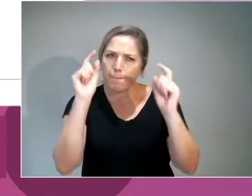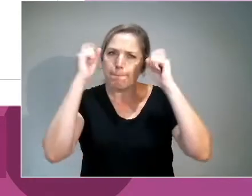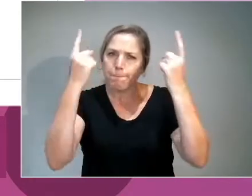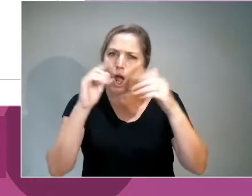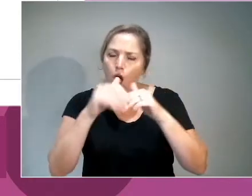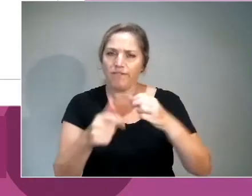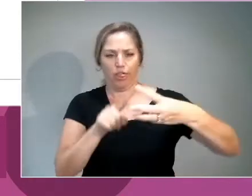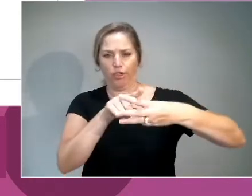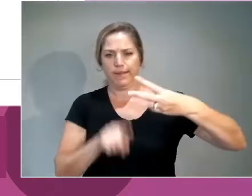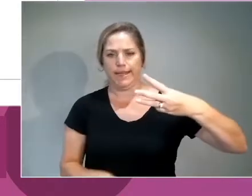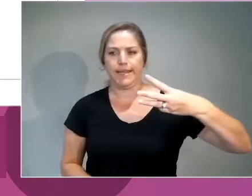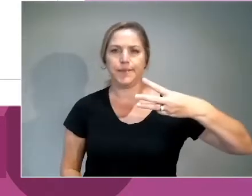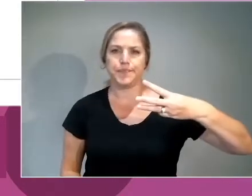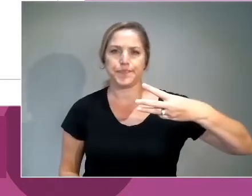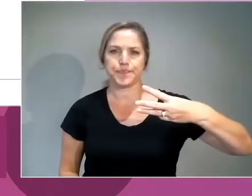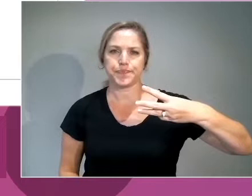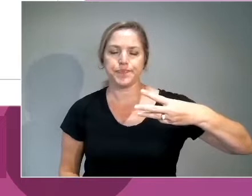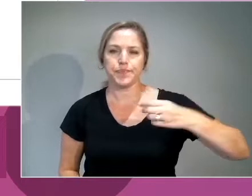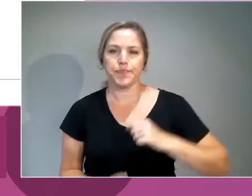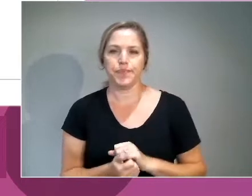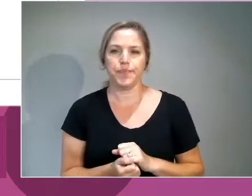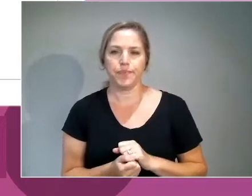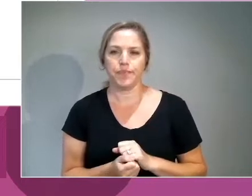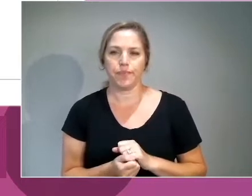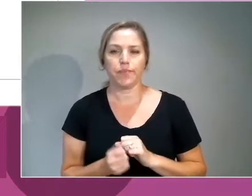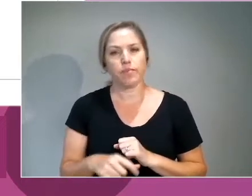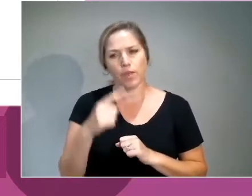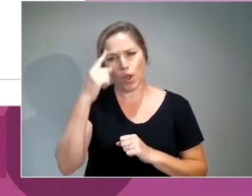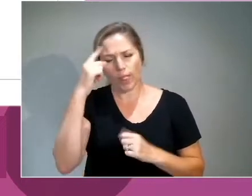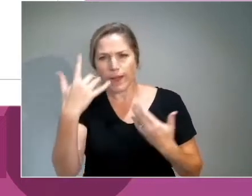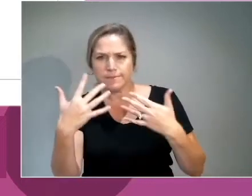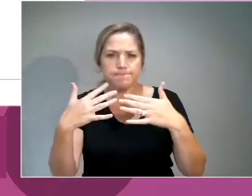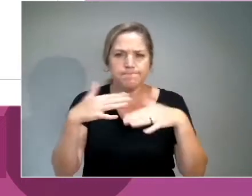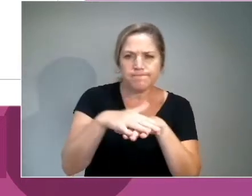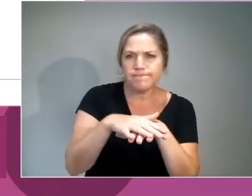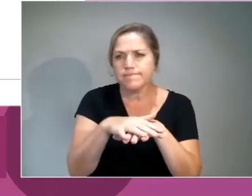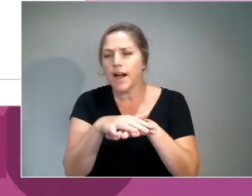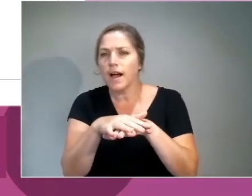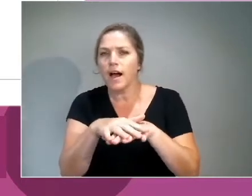here. Where you go into this work shop at the intersect between your sector and mental health